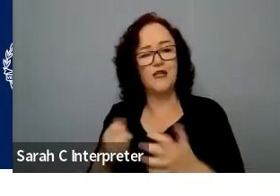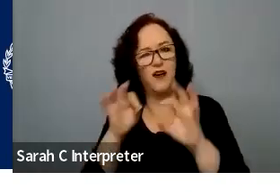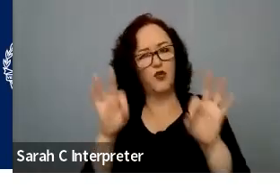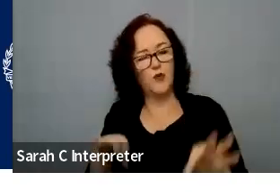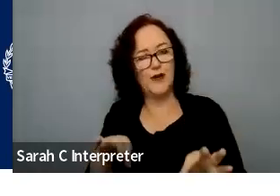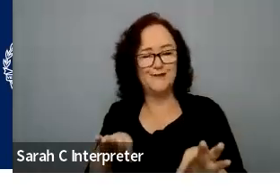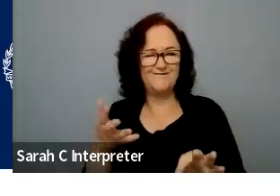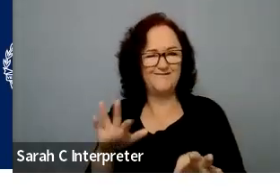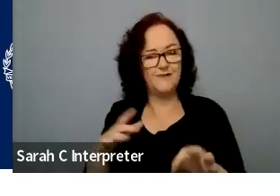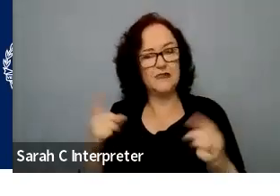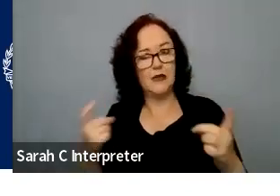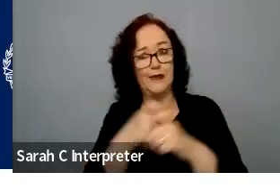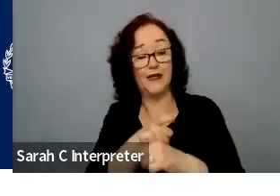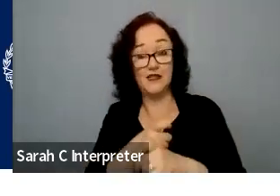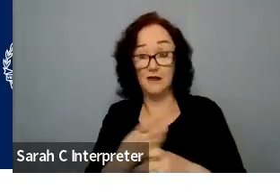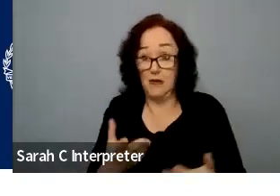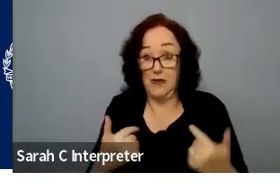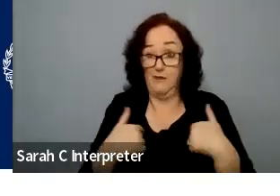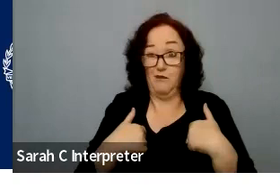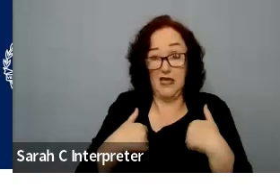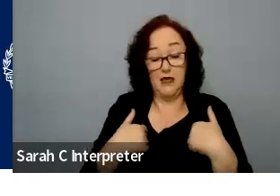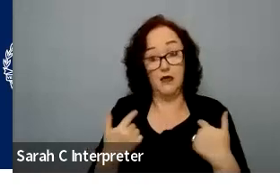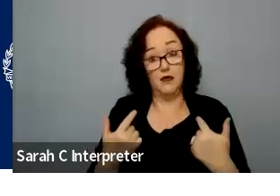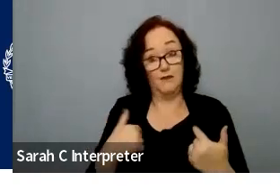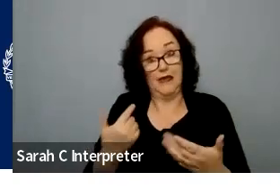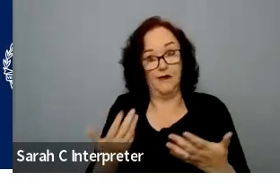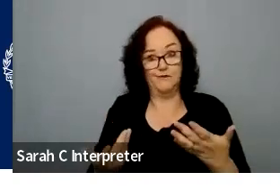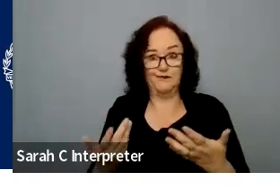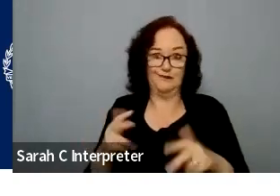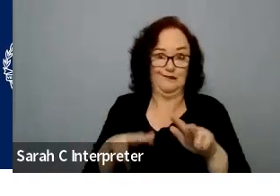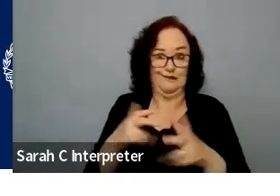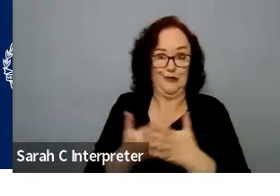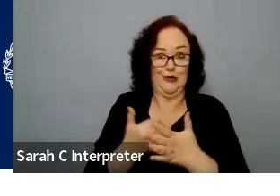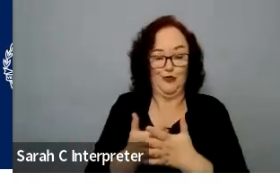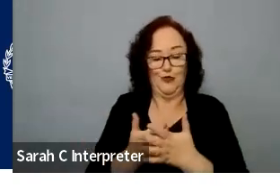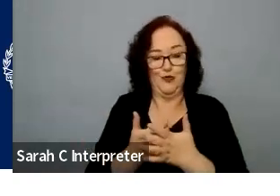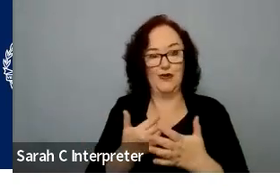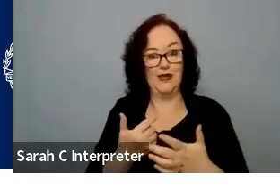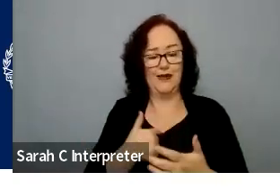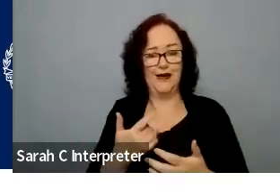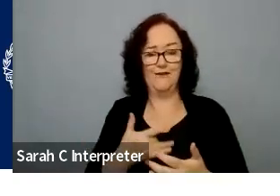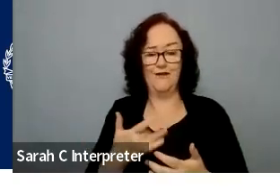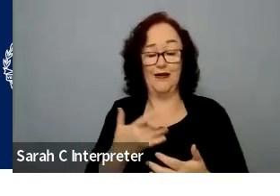I was new to this, but it it really felt like it was many many moving parts and it kept me,